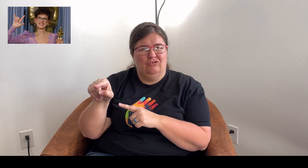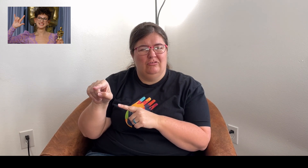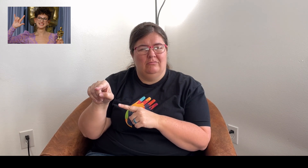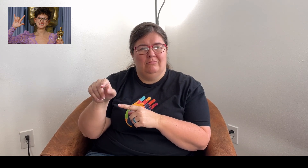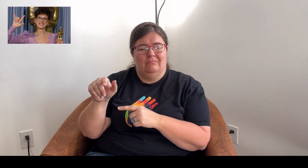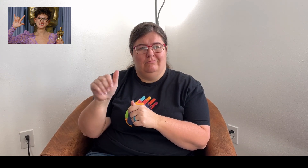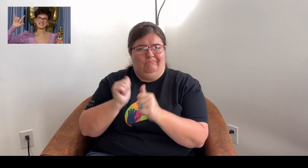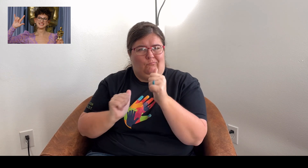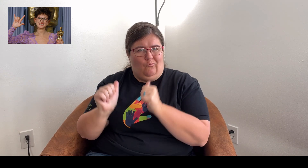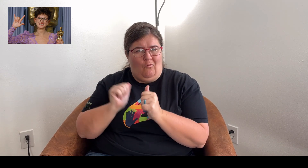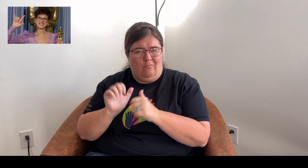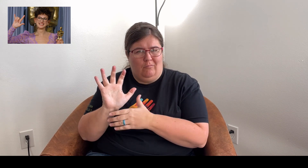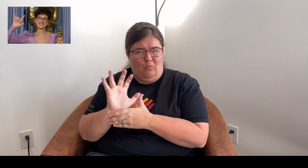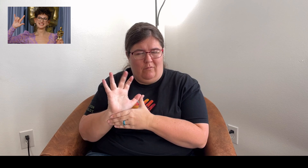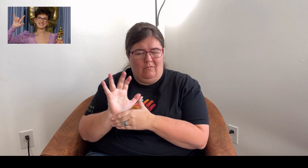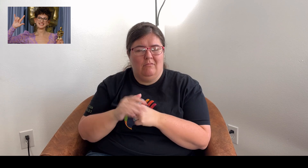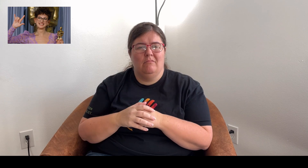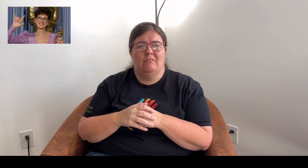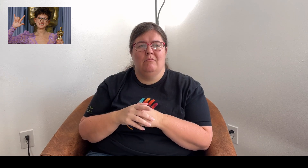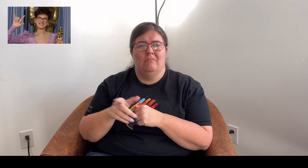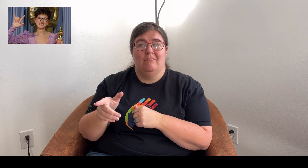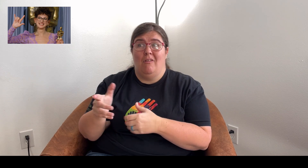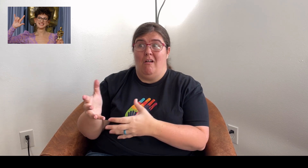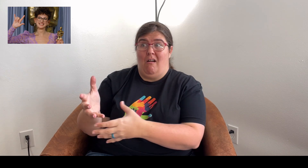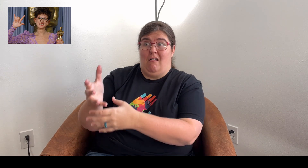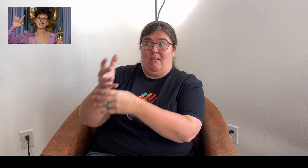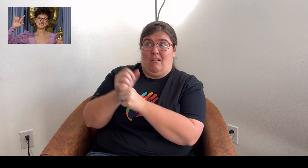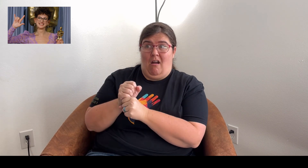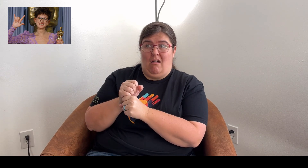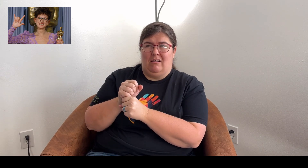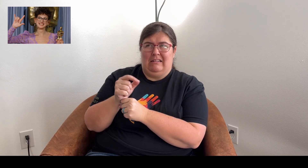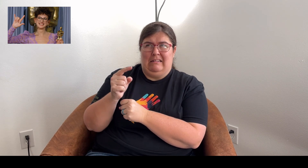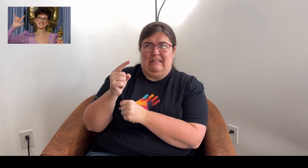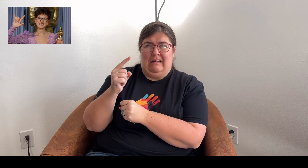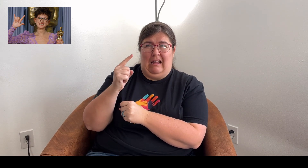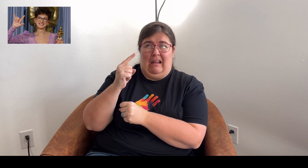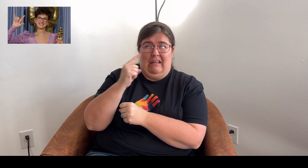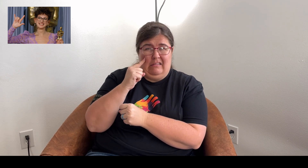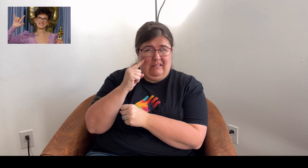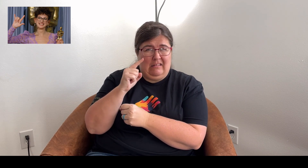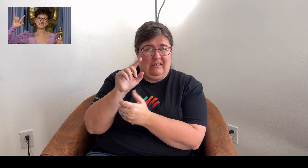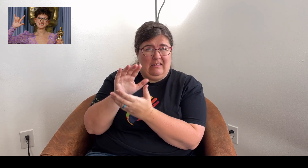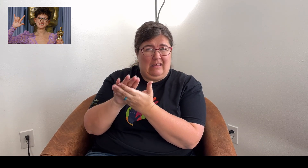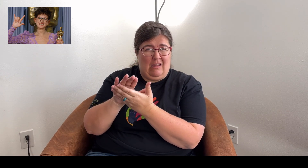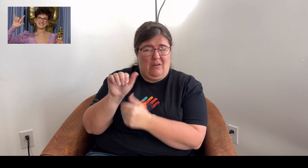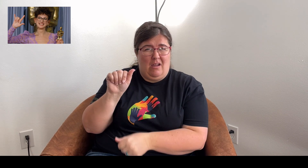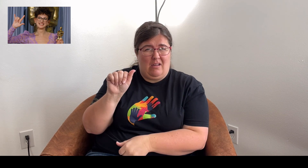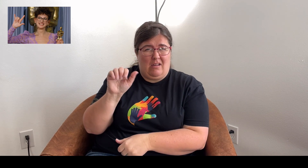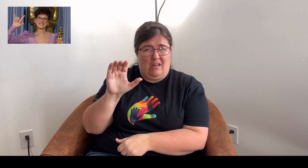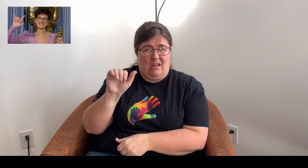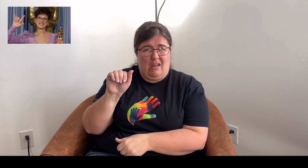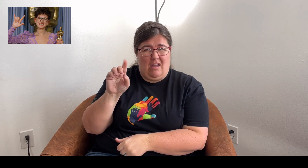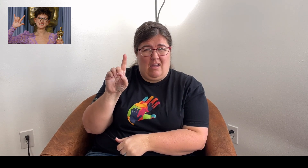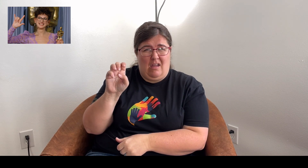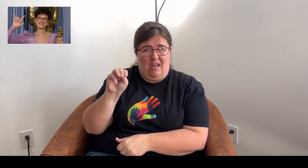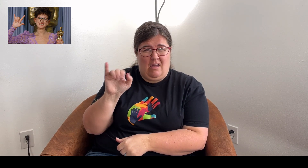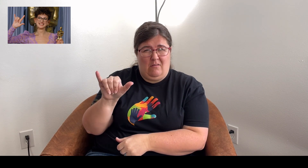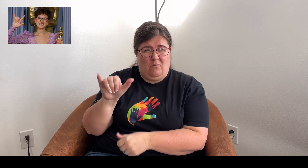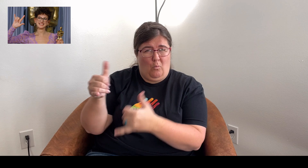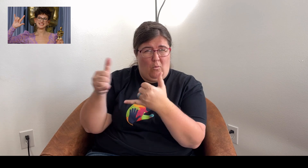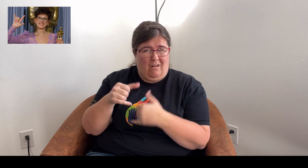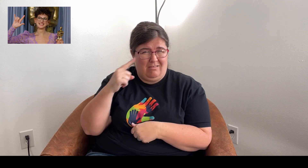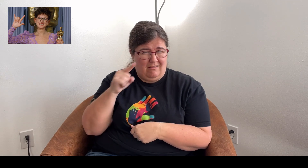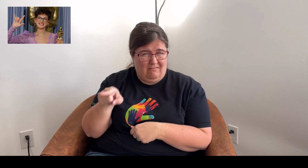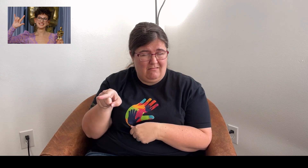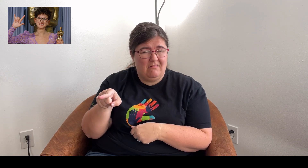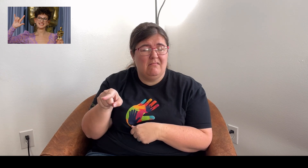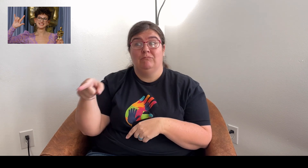She was an actress in a movie and won I think it was an academy award for her portrayal. Anyways,